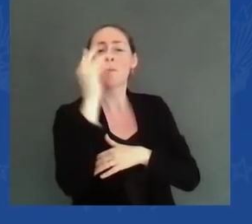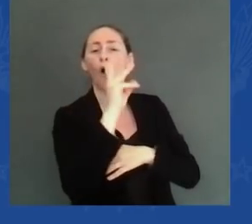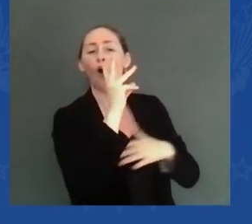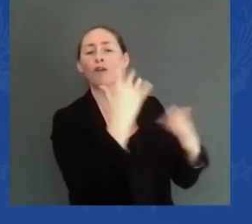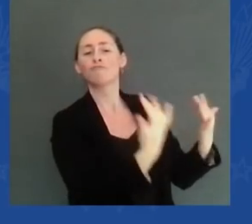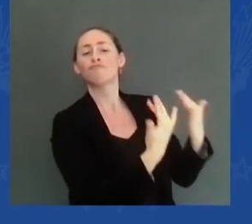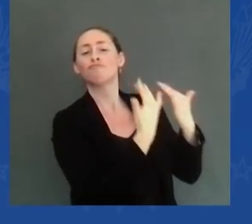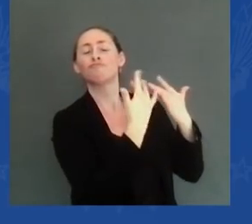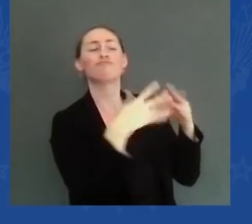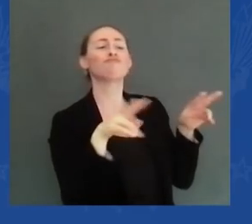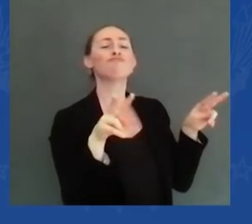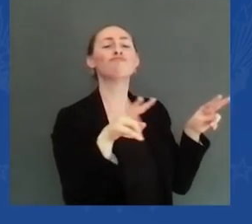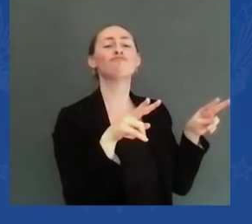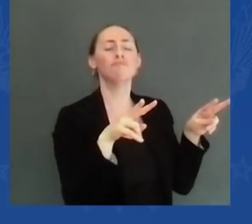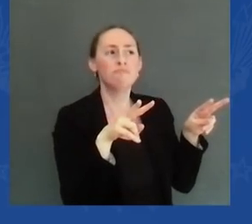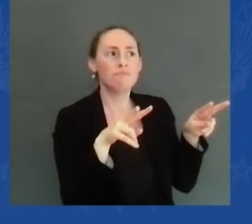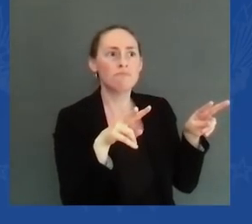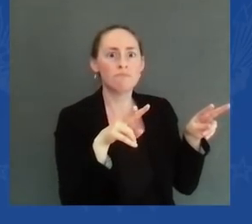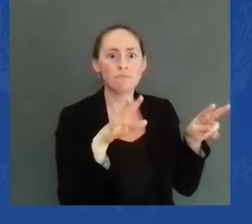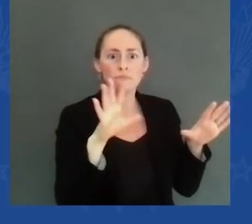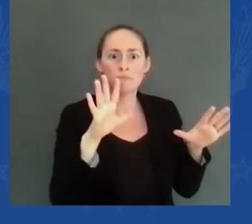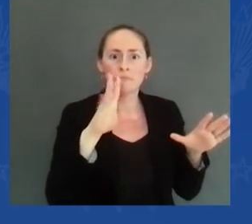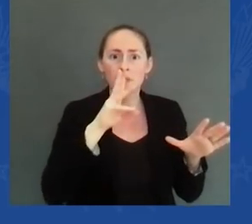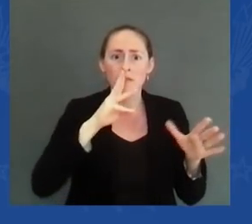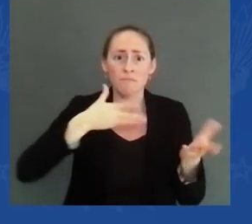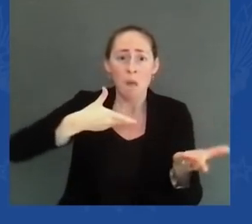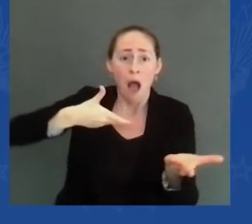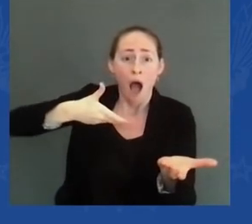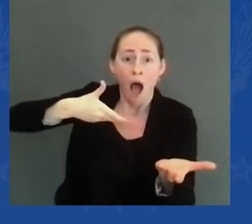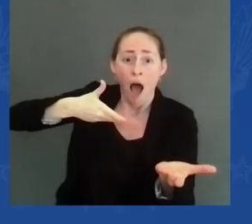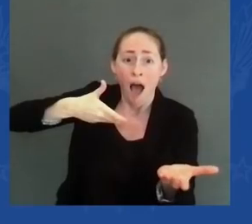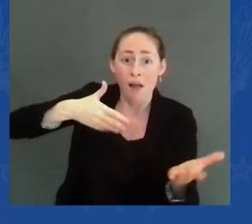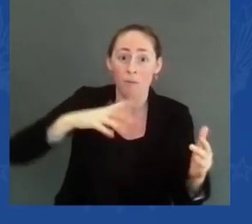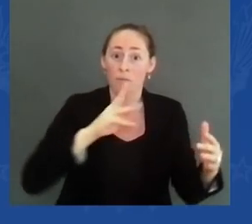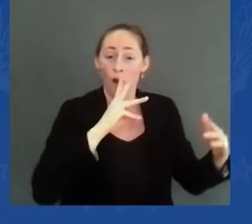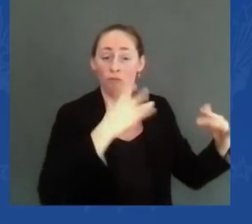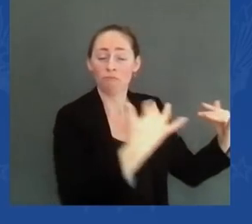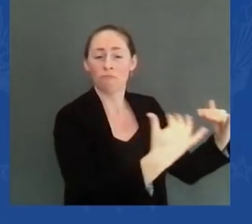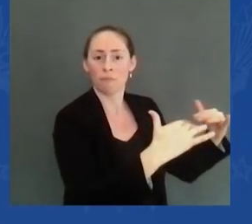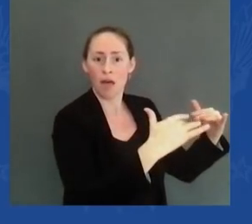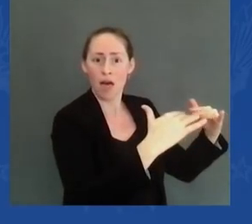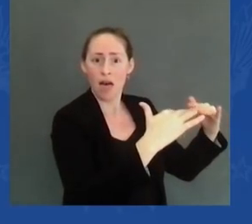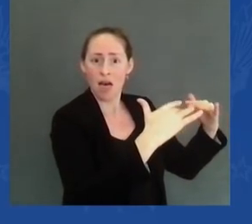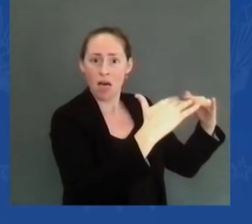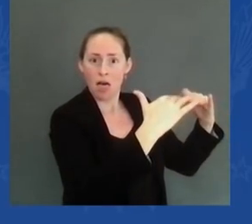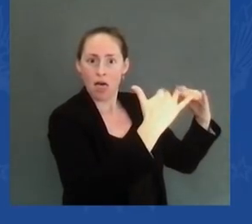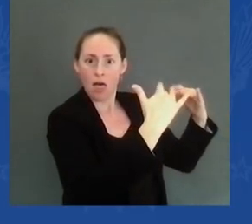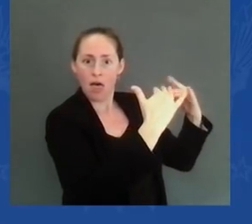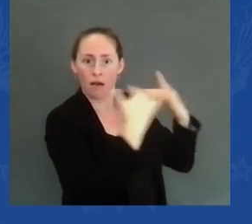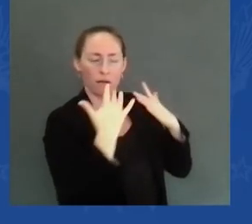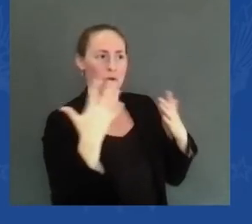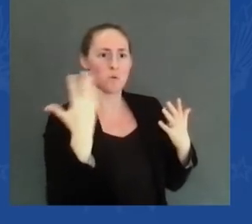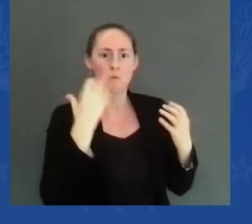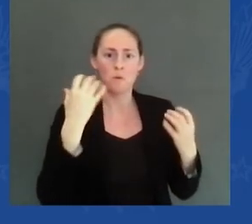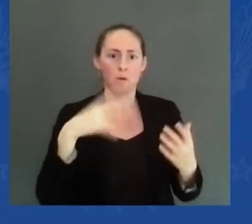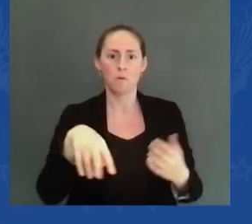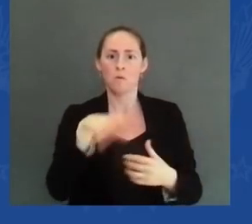This goes so far beyond what anybody is willing to speak to up to now. We just finished surveying some of the damage